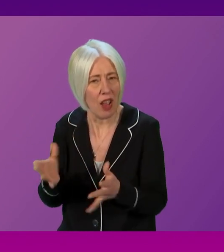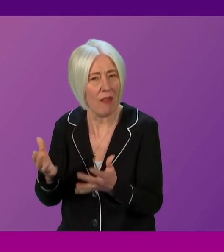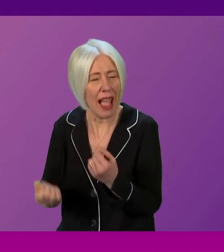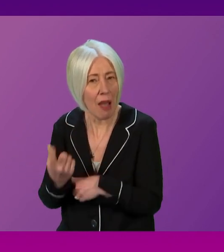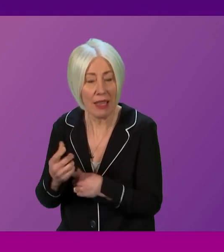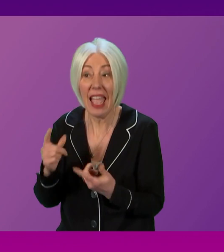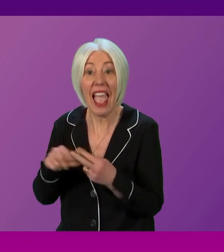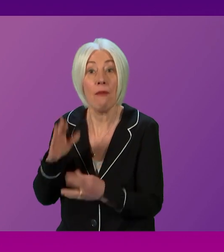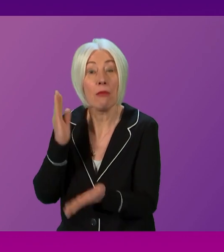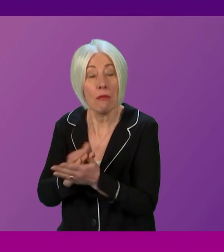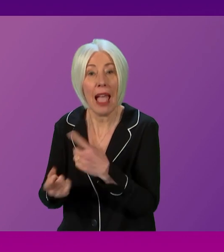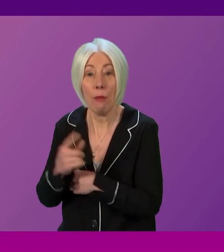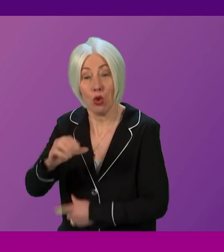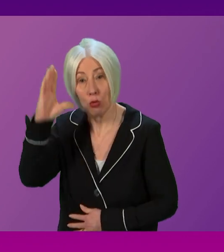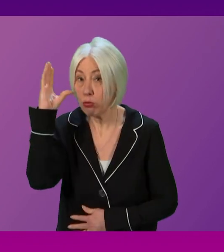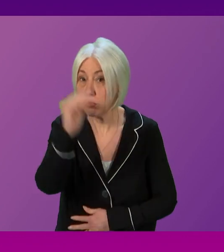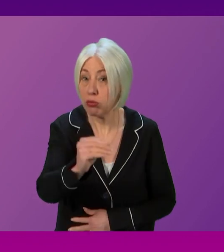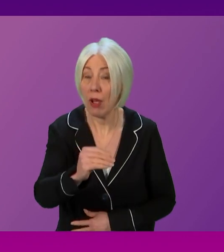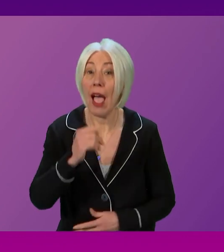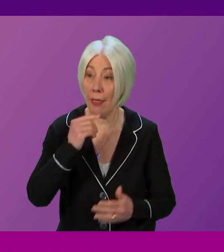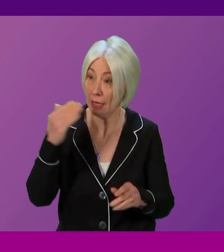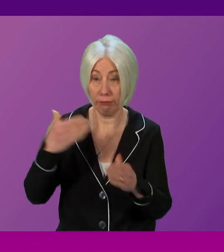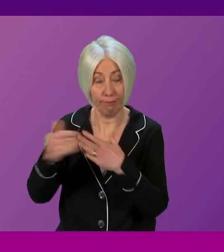swiftly and acted upon? Does she also agree that my constituent’s experience highlights yet